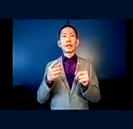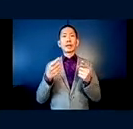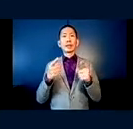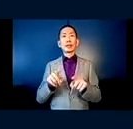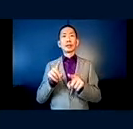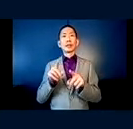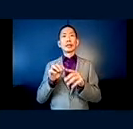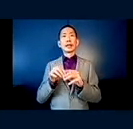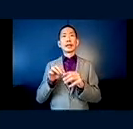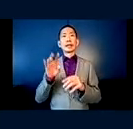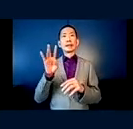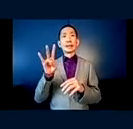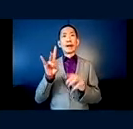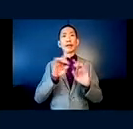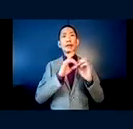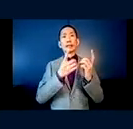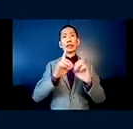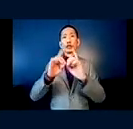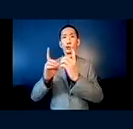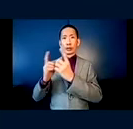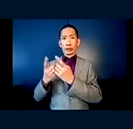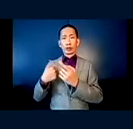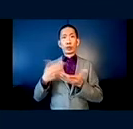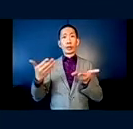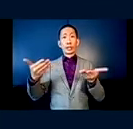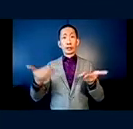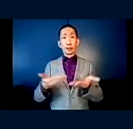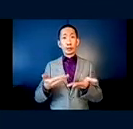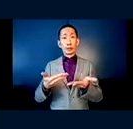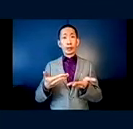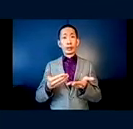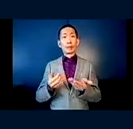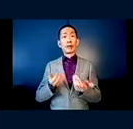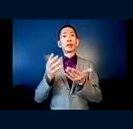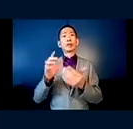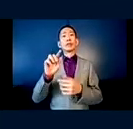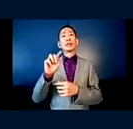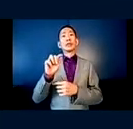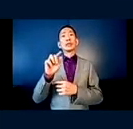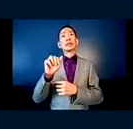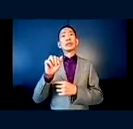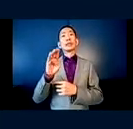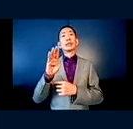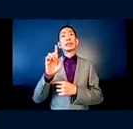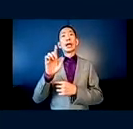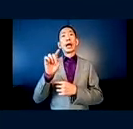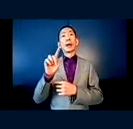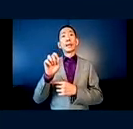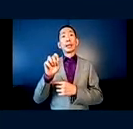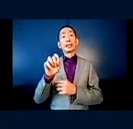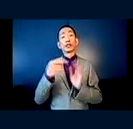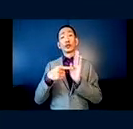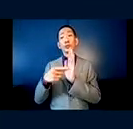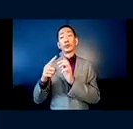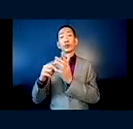THIS IS A CITY THAT TOOK PLACE IN SEVEN DISTRICTS, WE INTRODUCED, WE STARTED BY